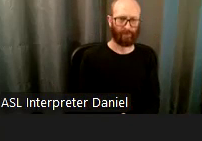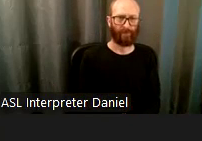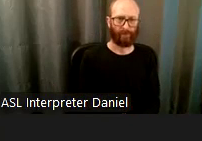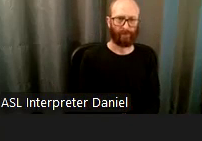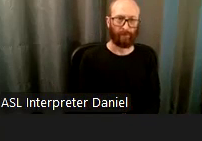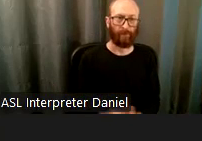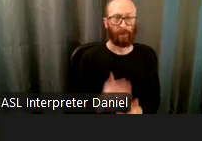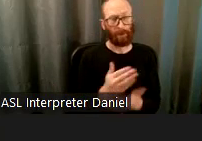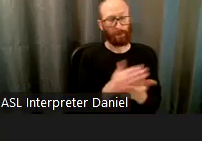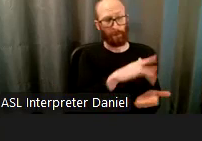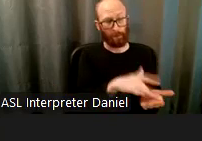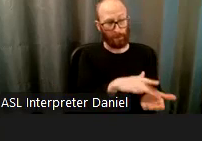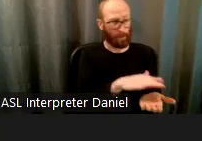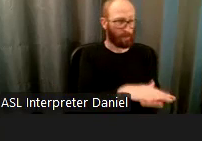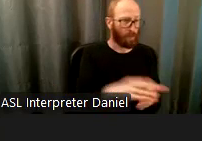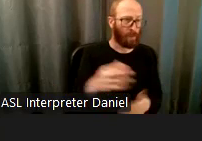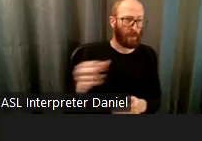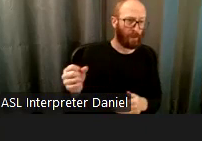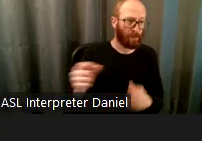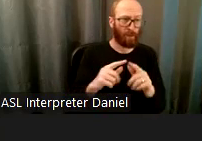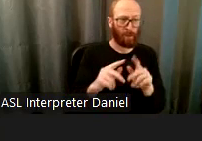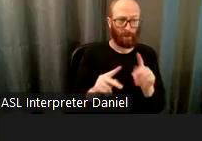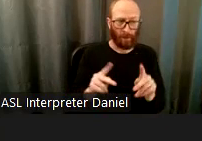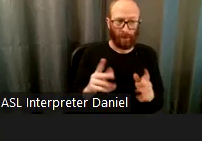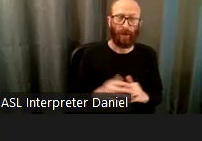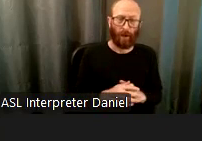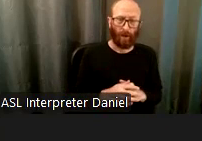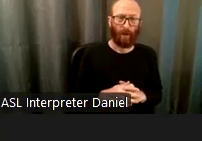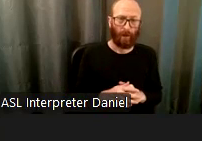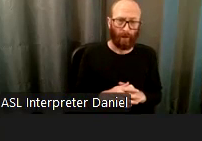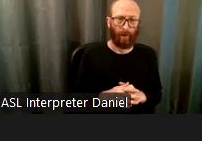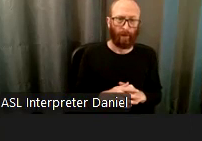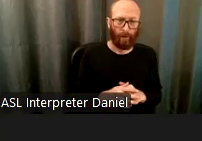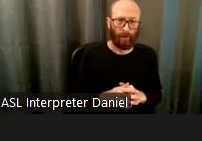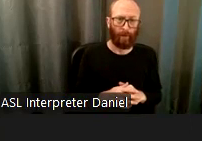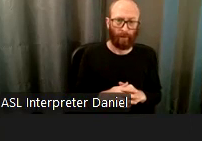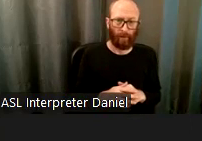and high school folks, and a lot of people who are coming from both of them,